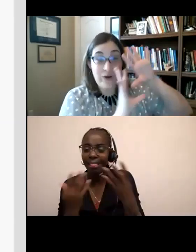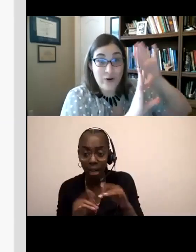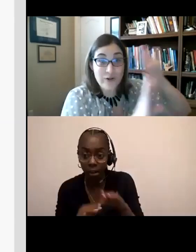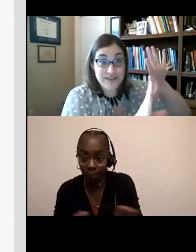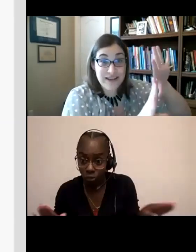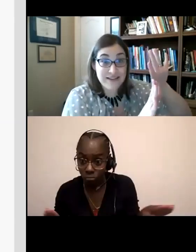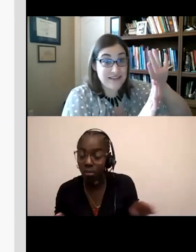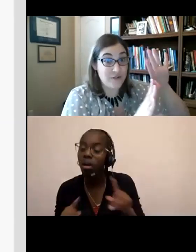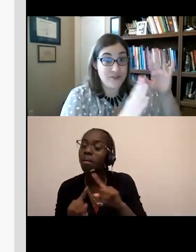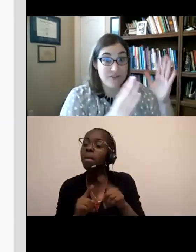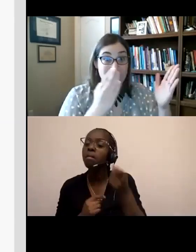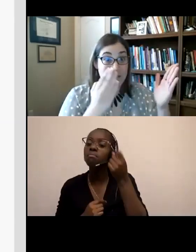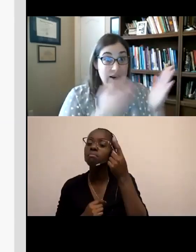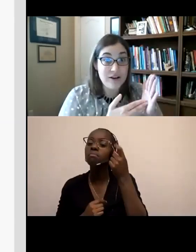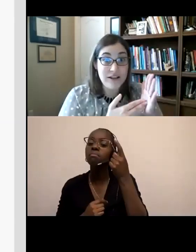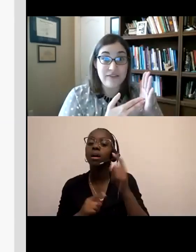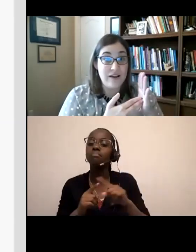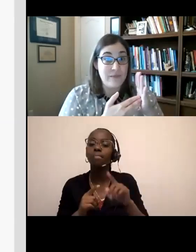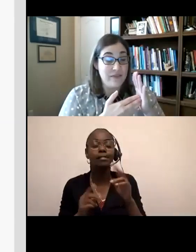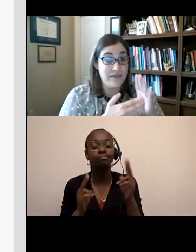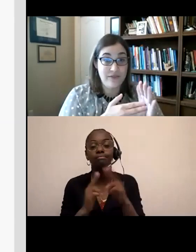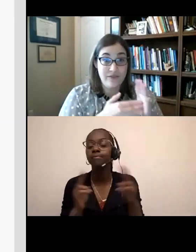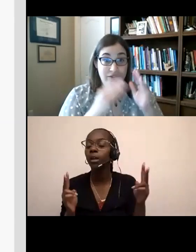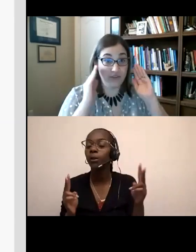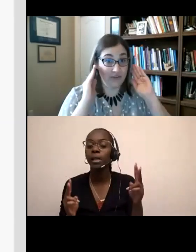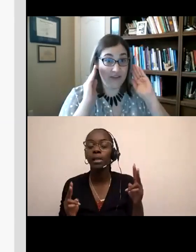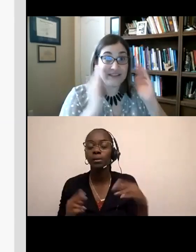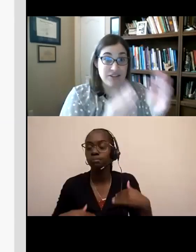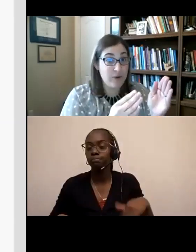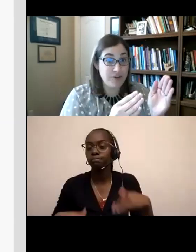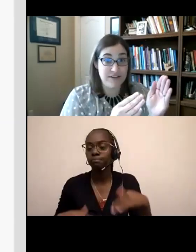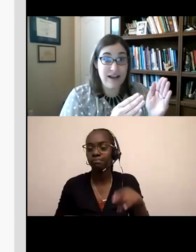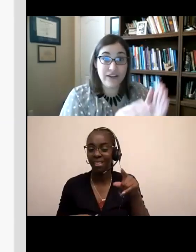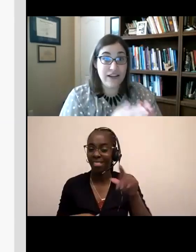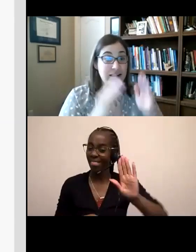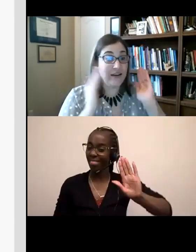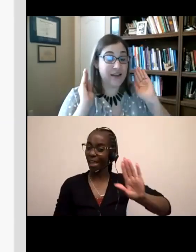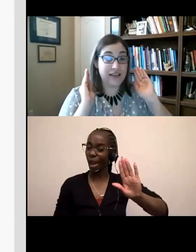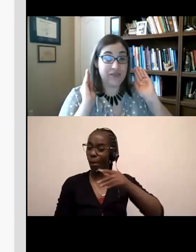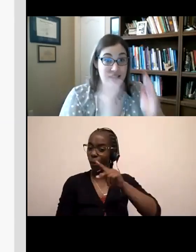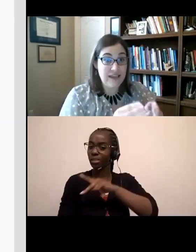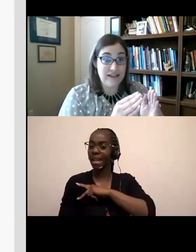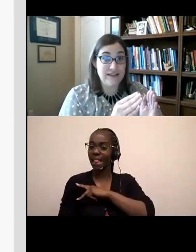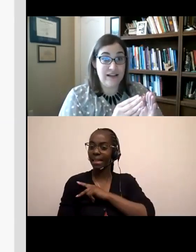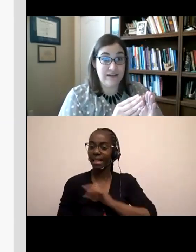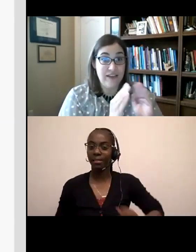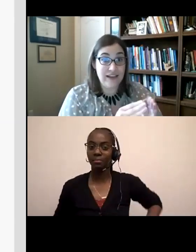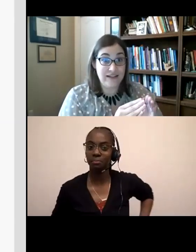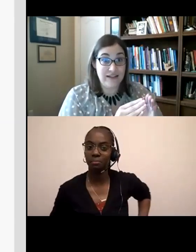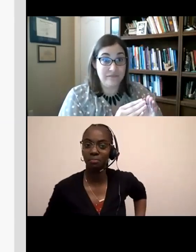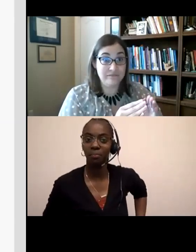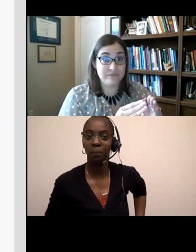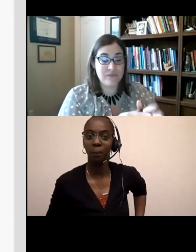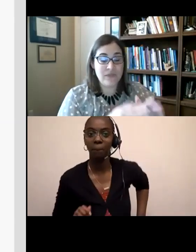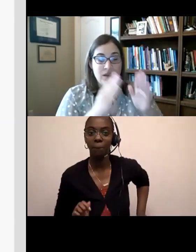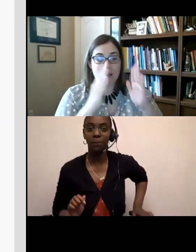THERE ARE THOSE KIDS, THAT'S THEIR PERSONALITY THEY CAN GET IT DONE AND THEY GET IT DONE.